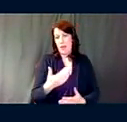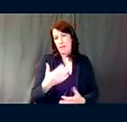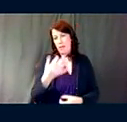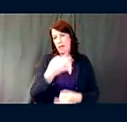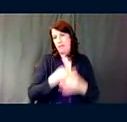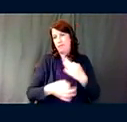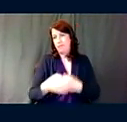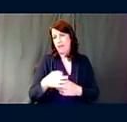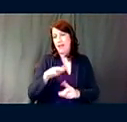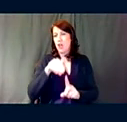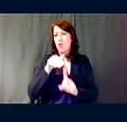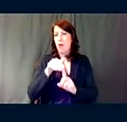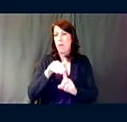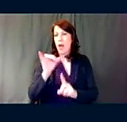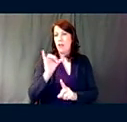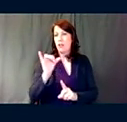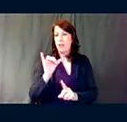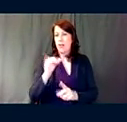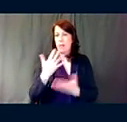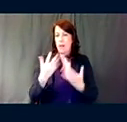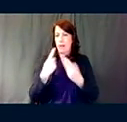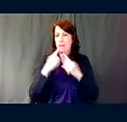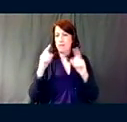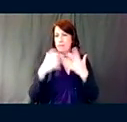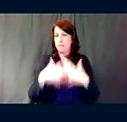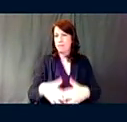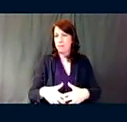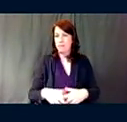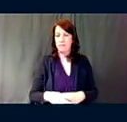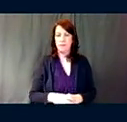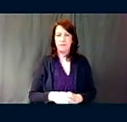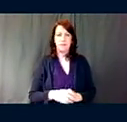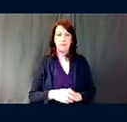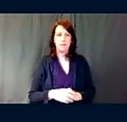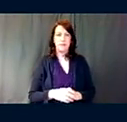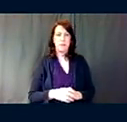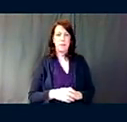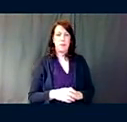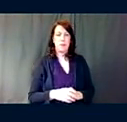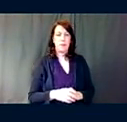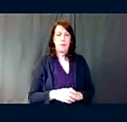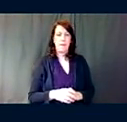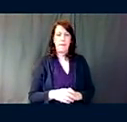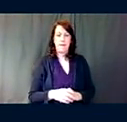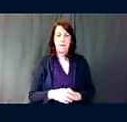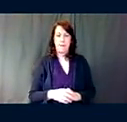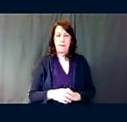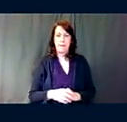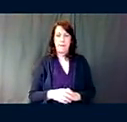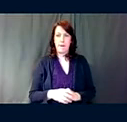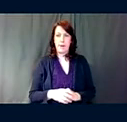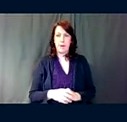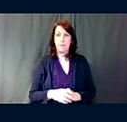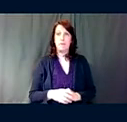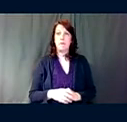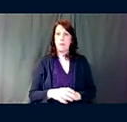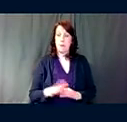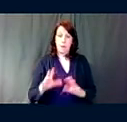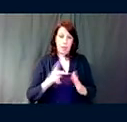IMMUNIZATION, AND MAYBE SERVES AS A REMINDER THAT IT MIGHT WORK OUT.